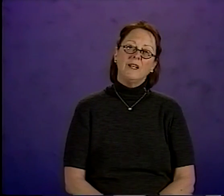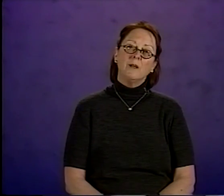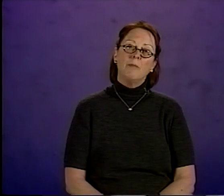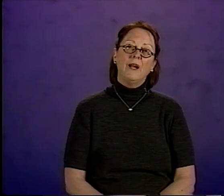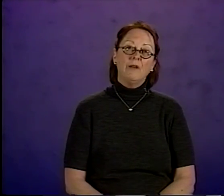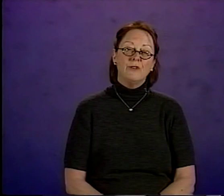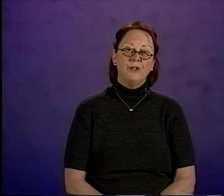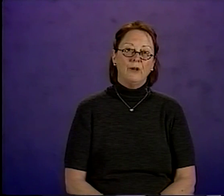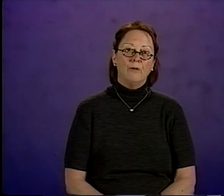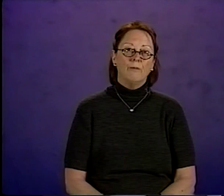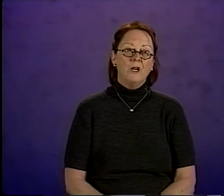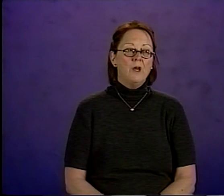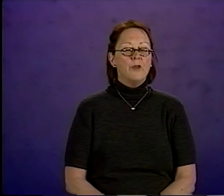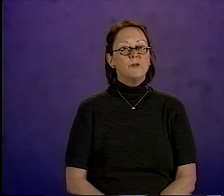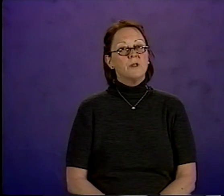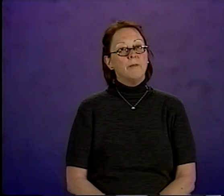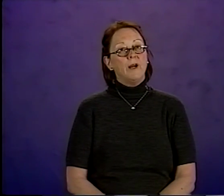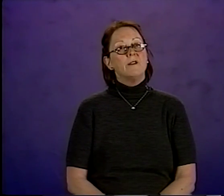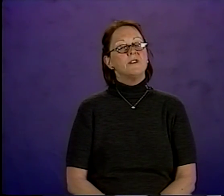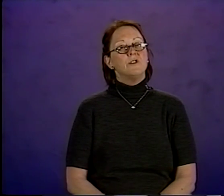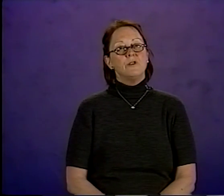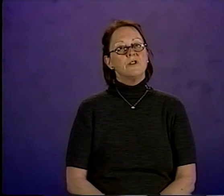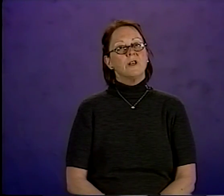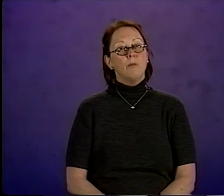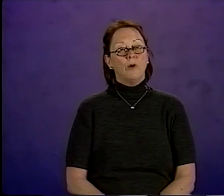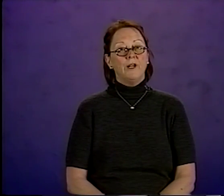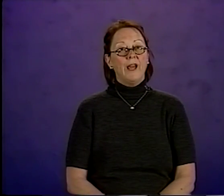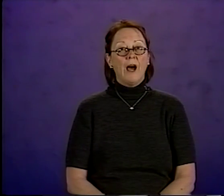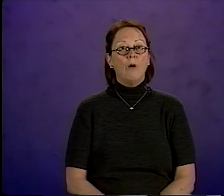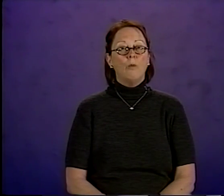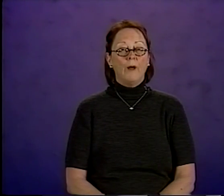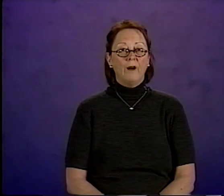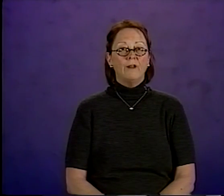and compare the two. Those comparisons usually pointed out where